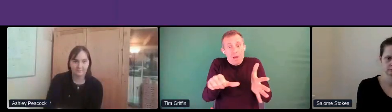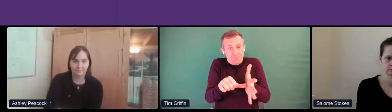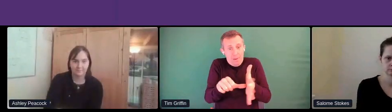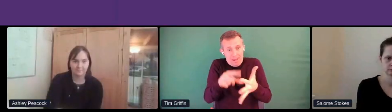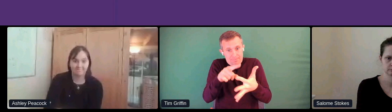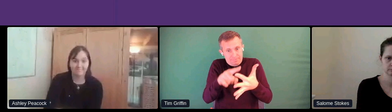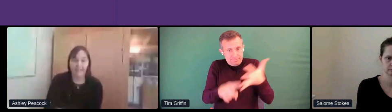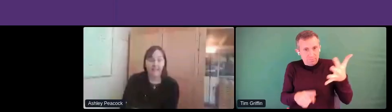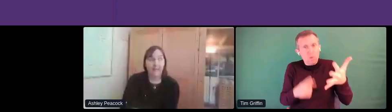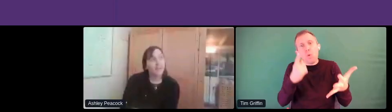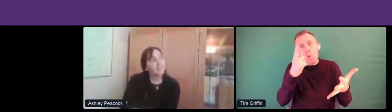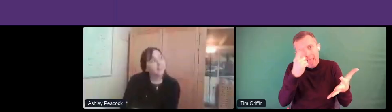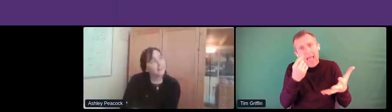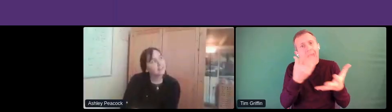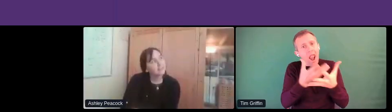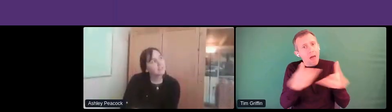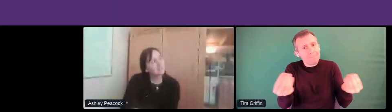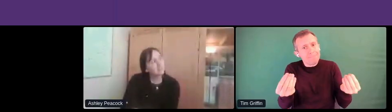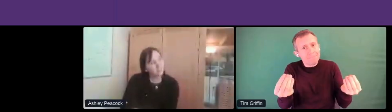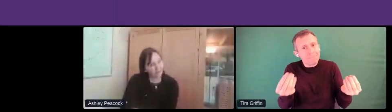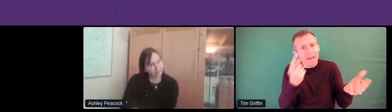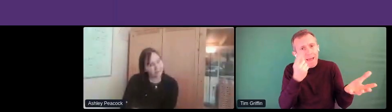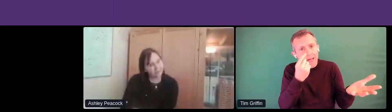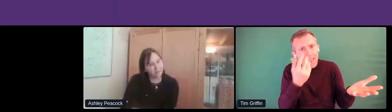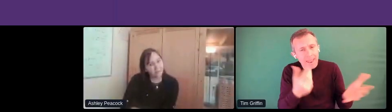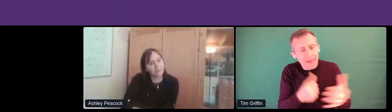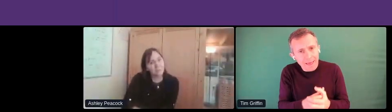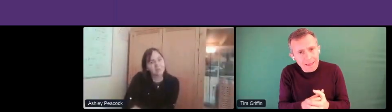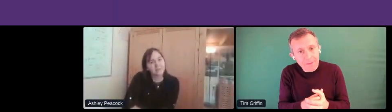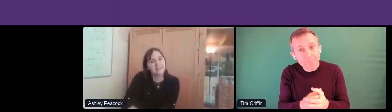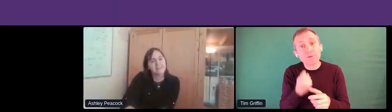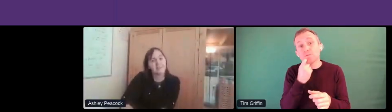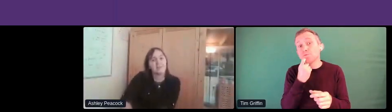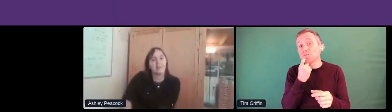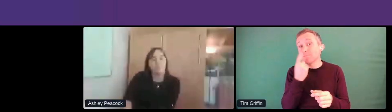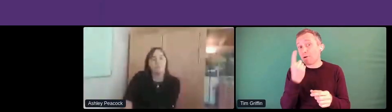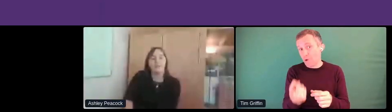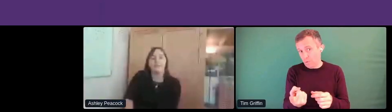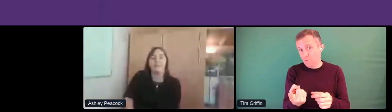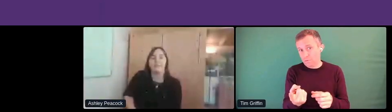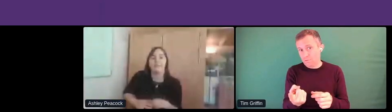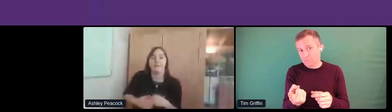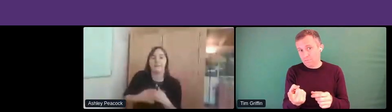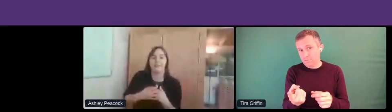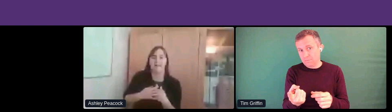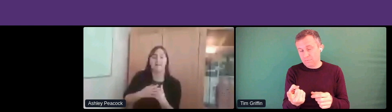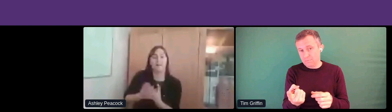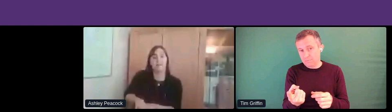And then tomorrow, we will be continuing with a follow-on session